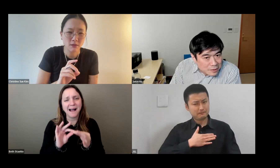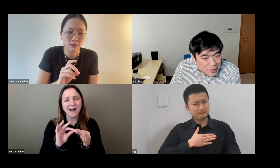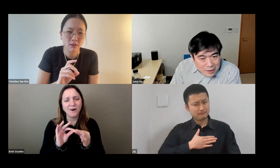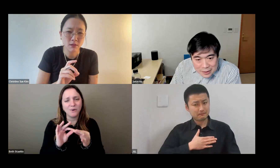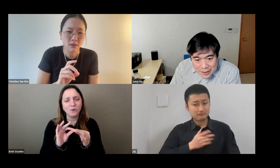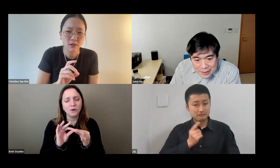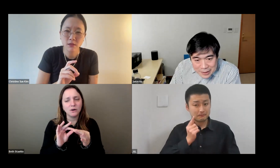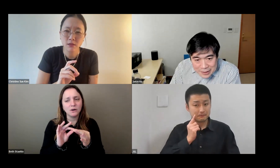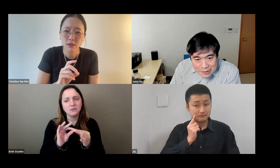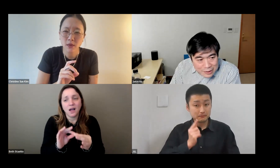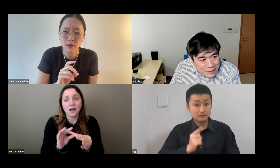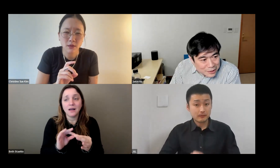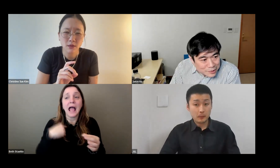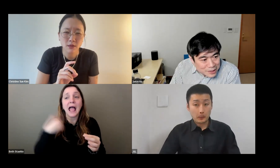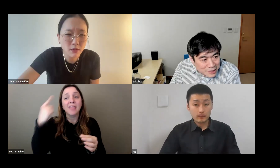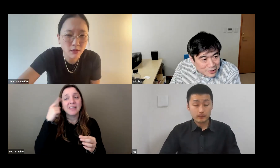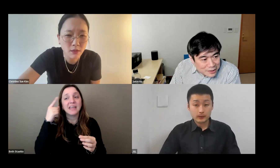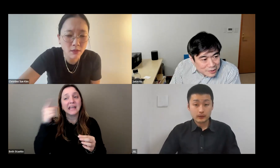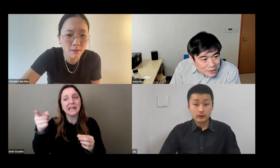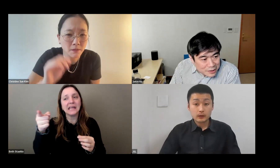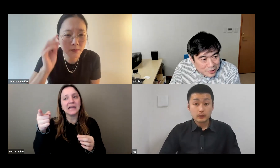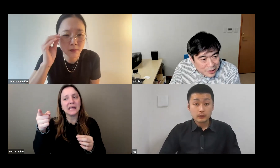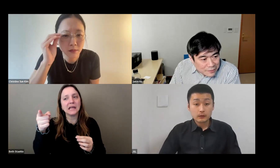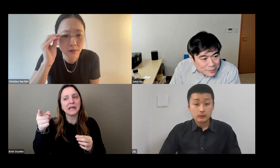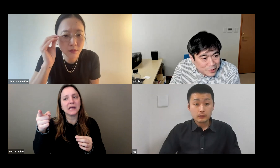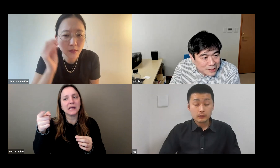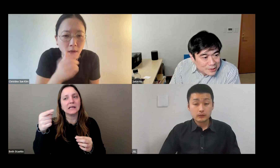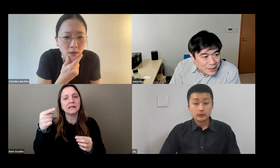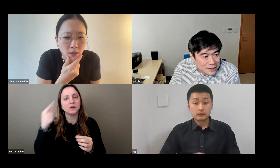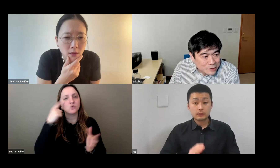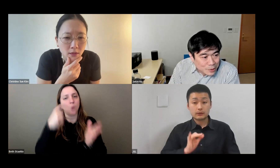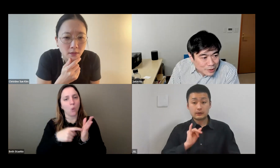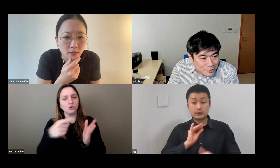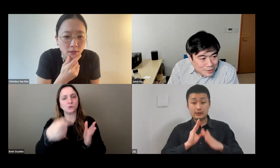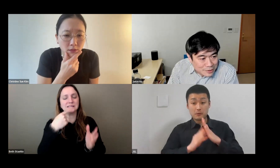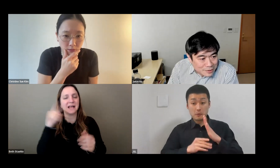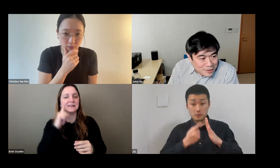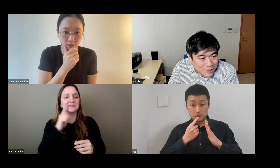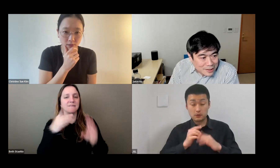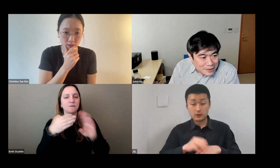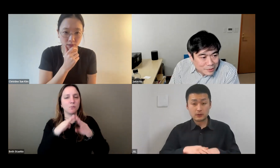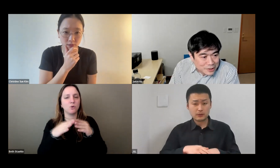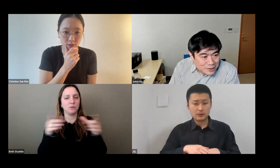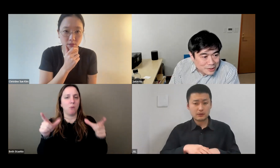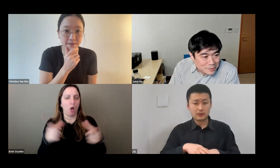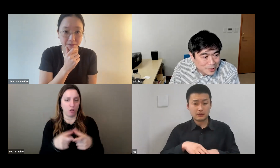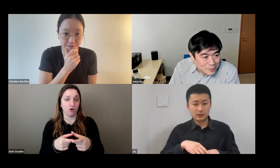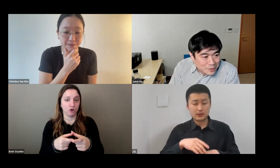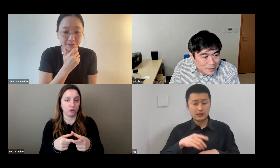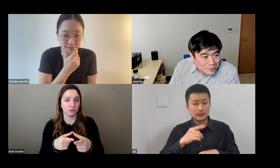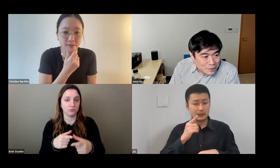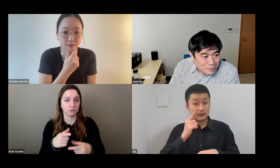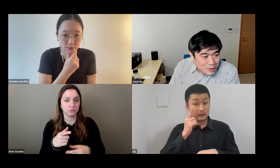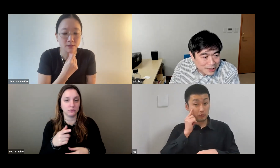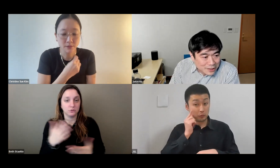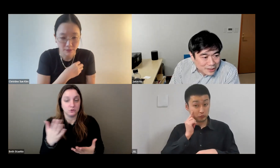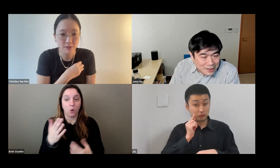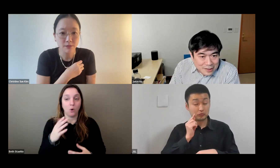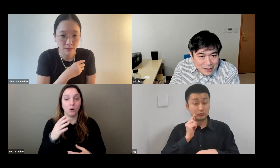Yeah. I think he thought that you said the deaf community is getting smaller. And I think the question is maybe do you know why?